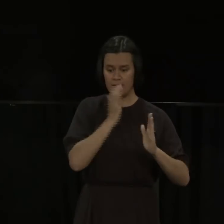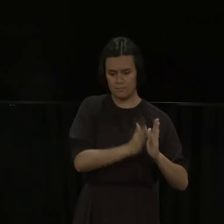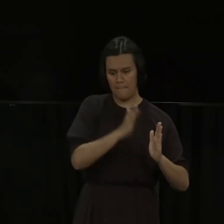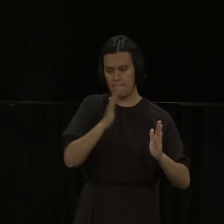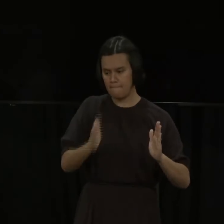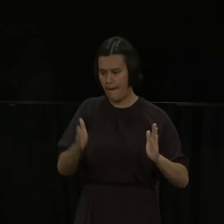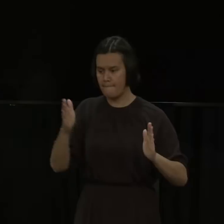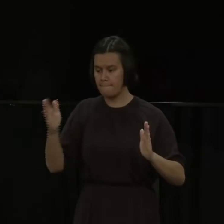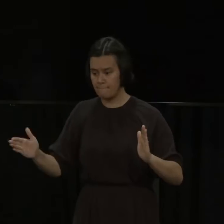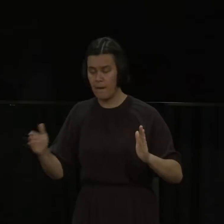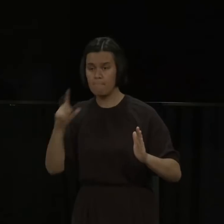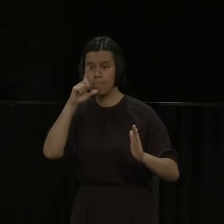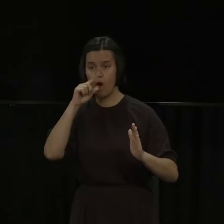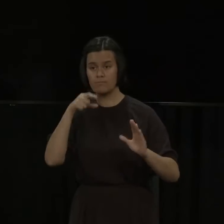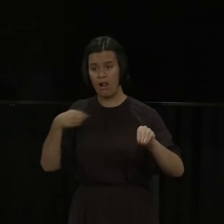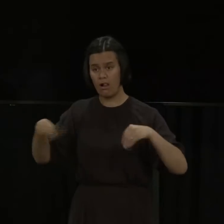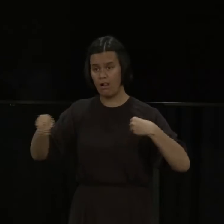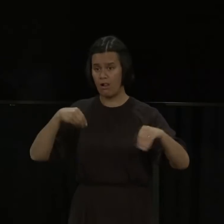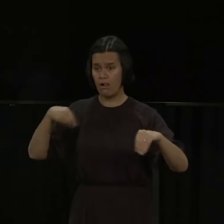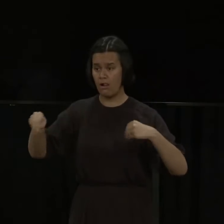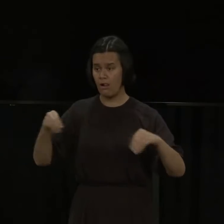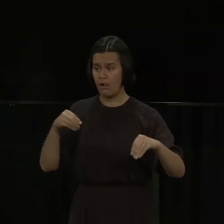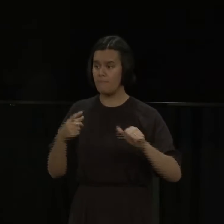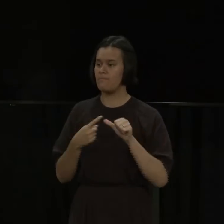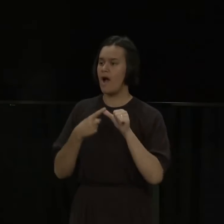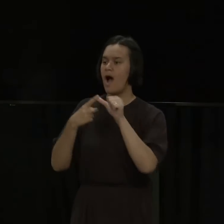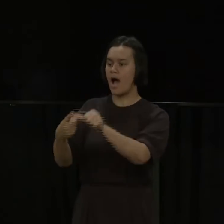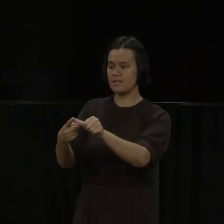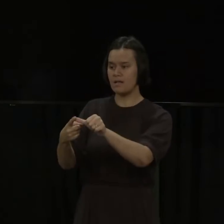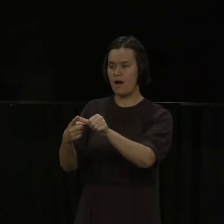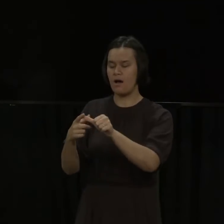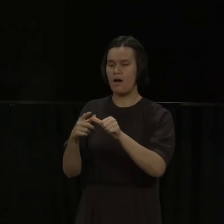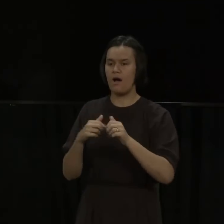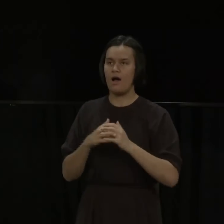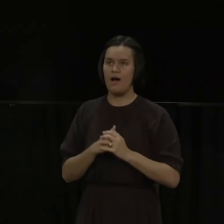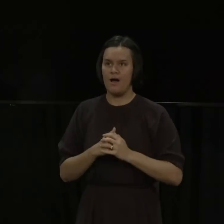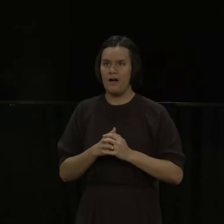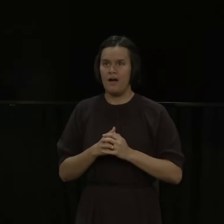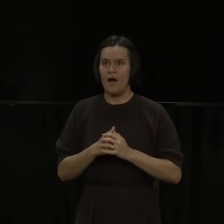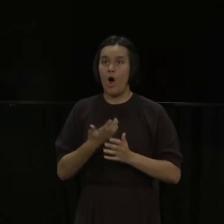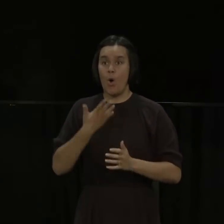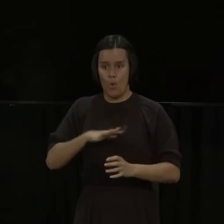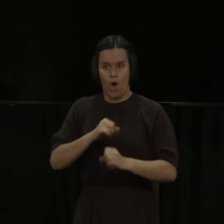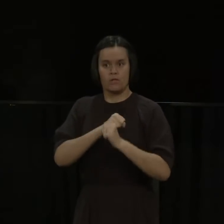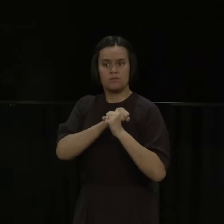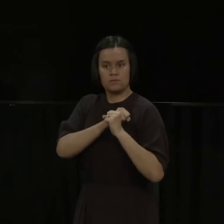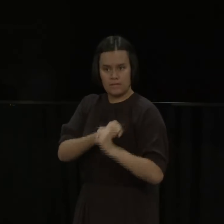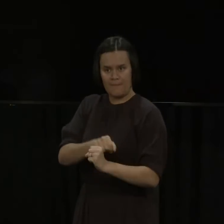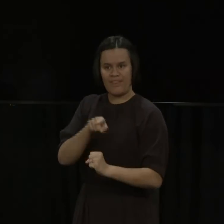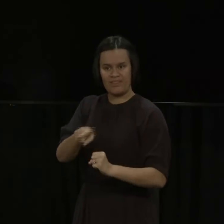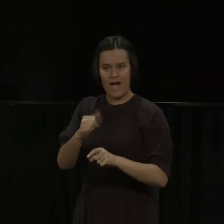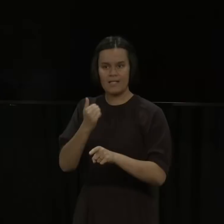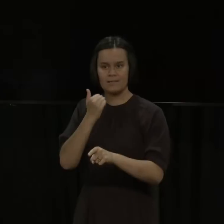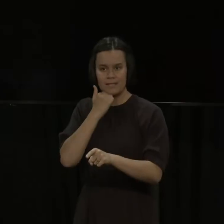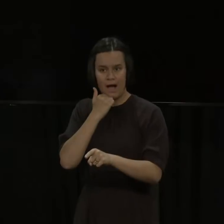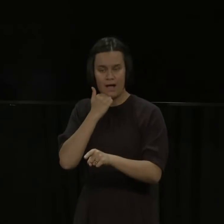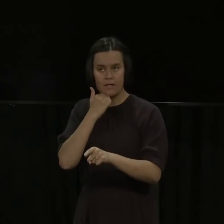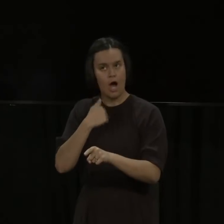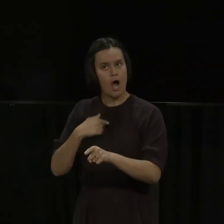that if you can go and move on